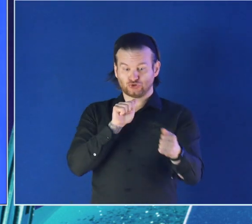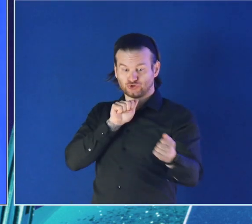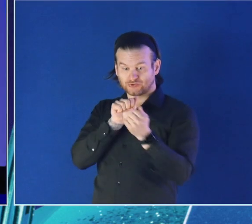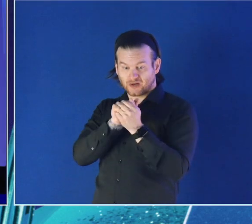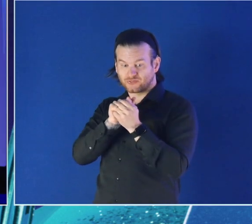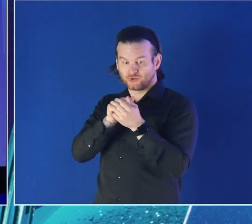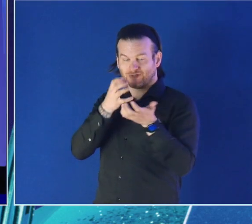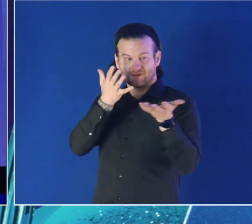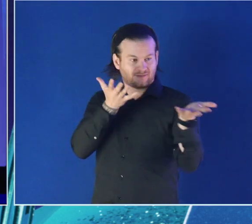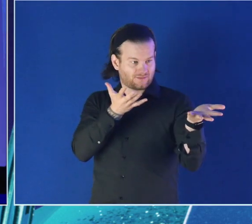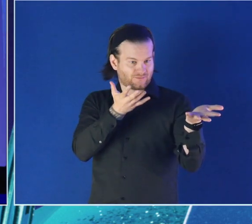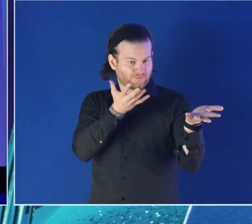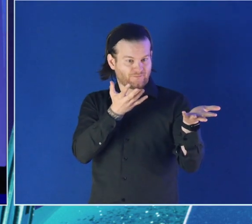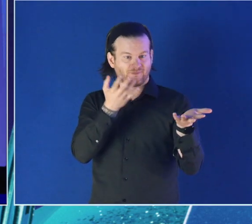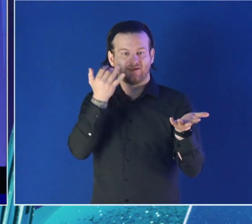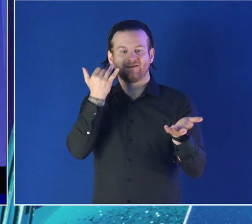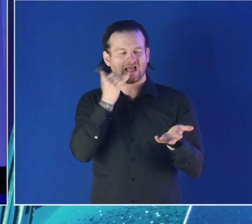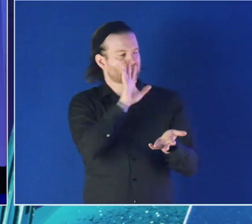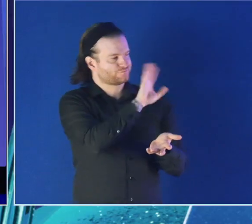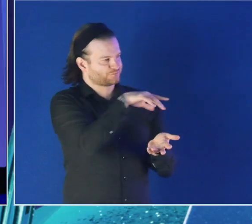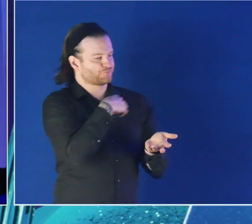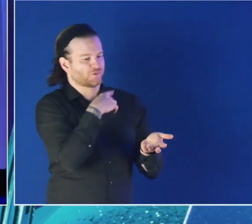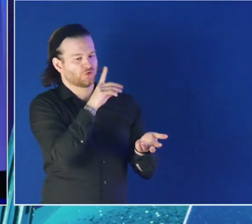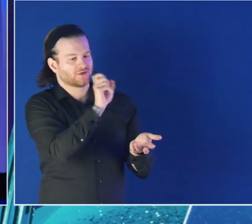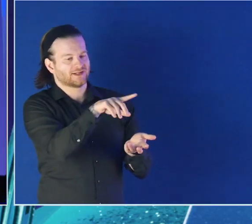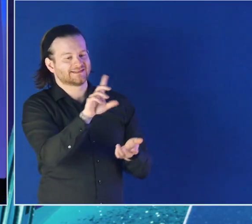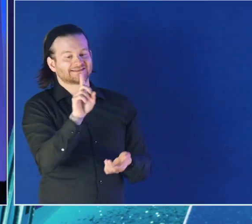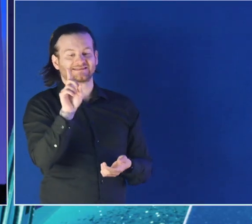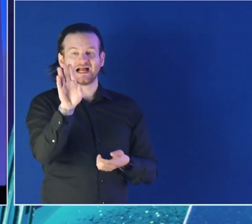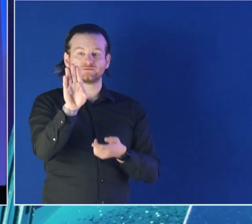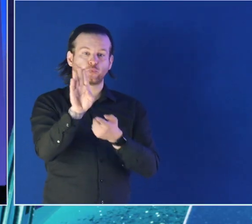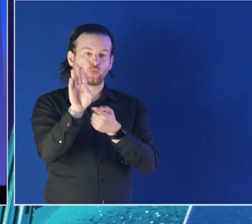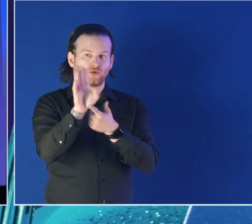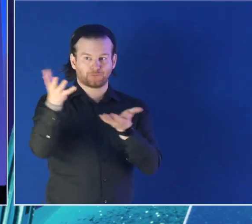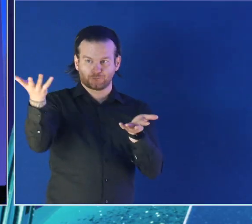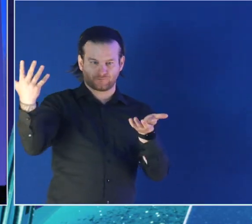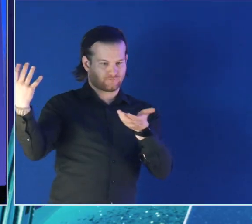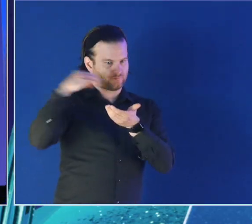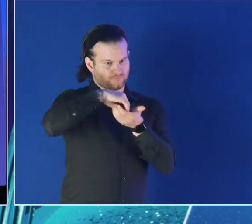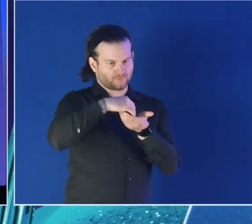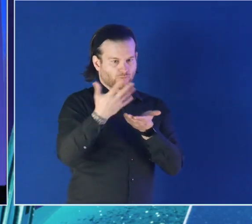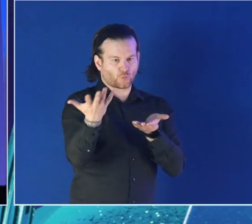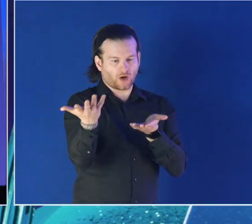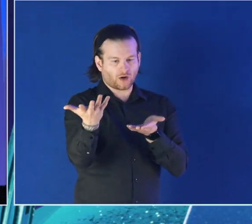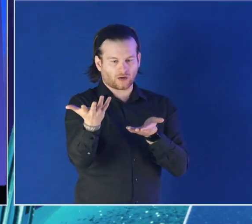up with his crazy for a lot of years. Thank you, Mary. You're in good company. Thank you, Mary, for helping us. But one of the great things is actually I'm here to announce